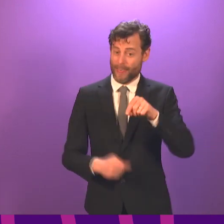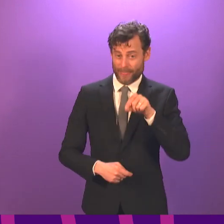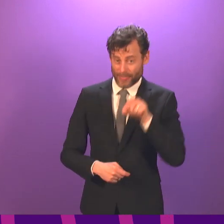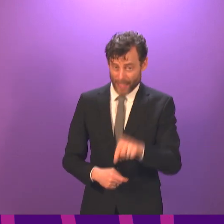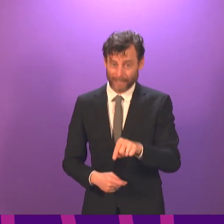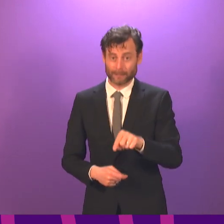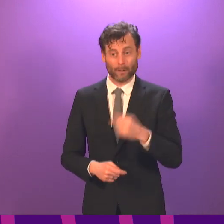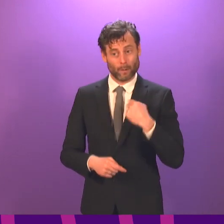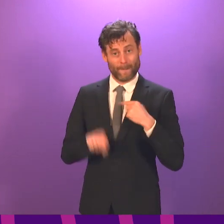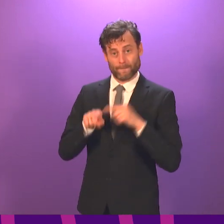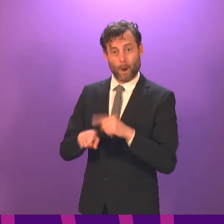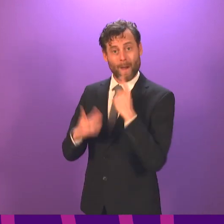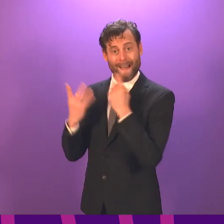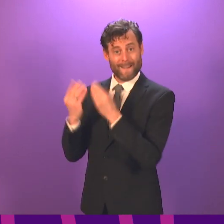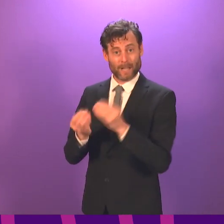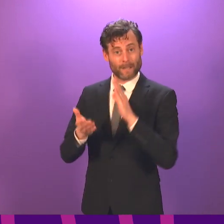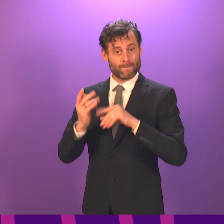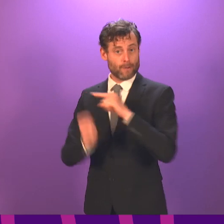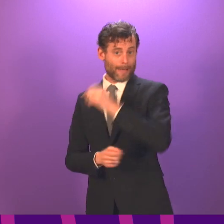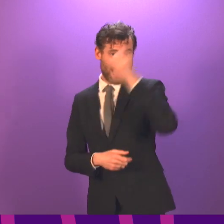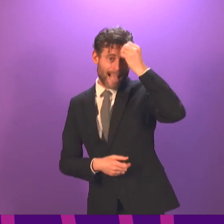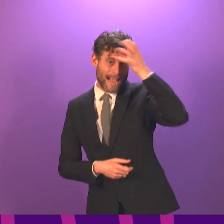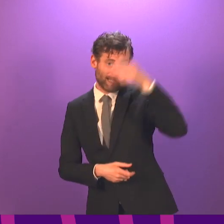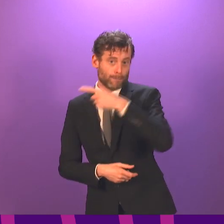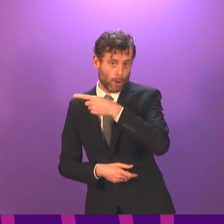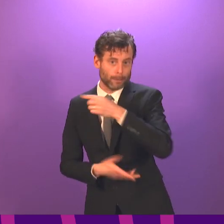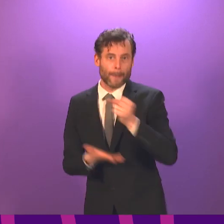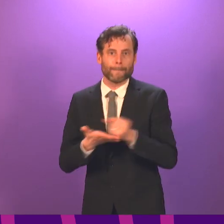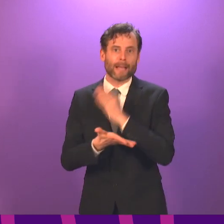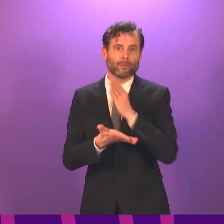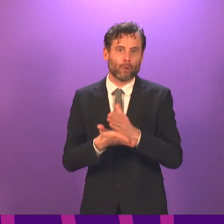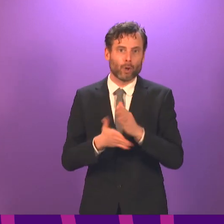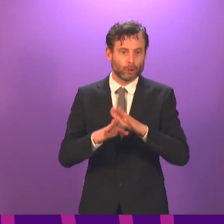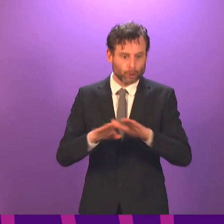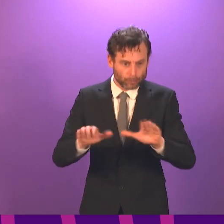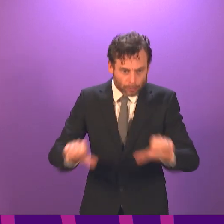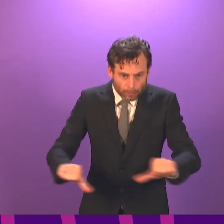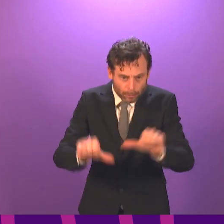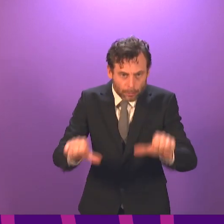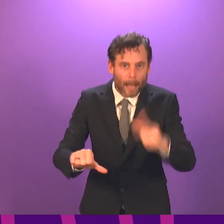sustainable and enduring way to get as many children as possible back to school, as safely as possible.